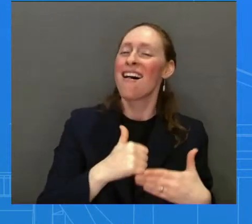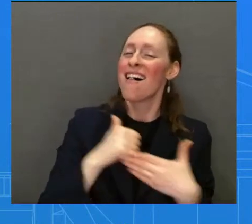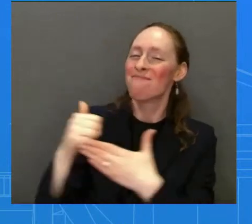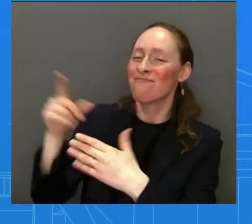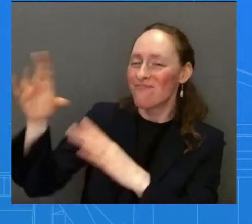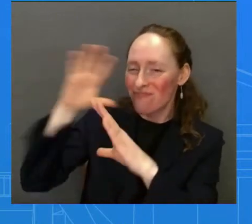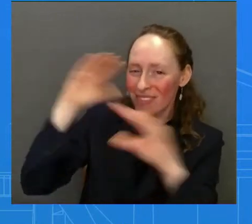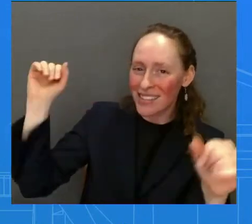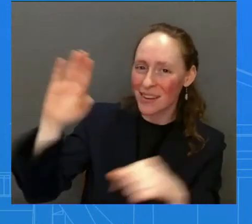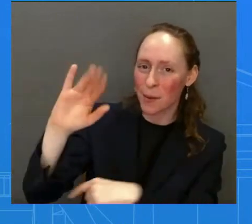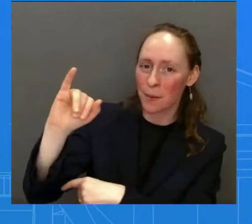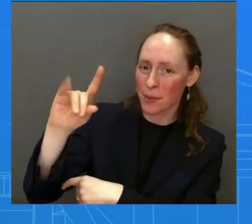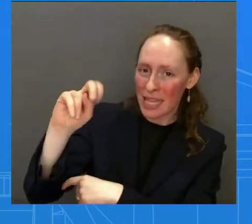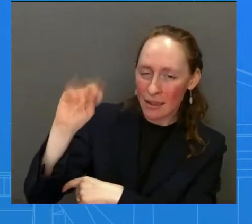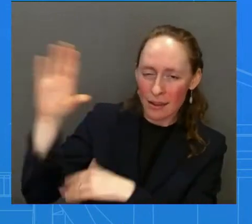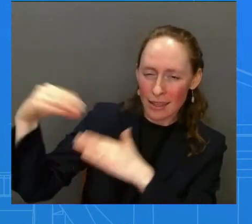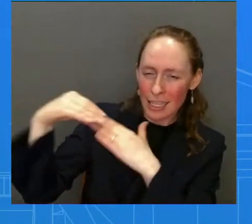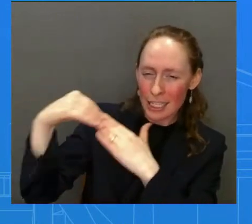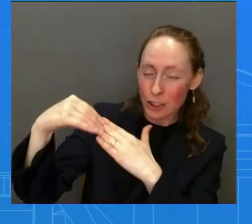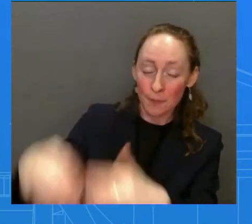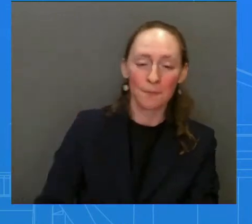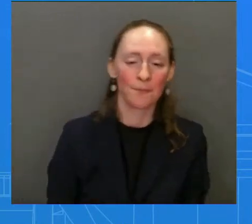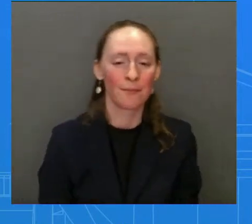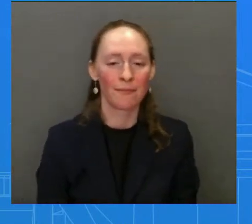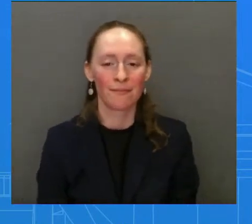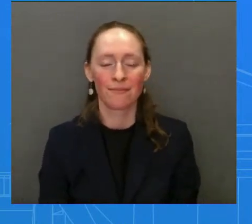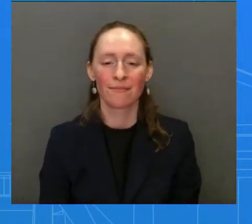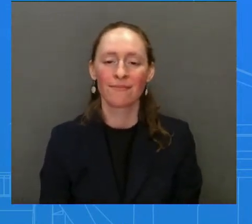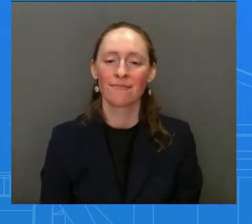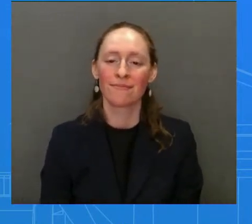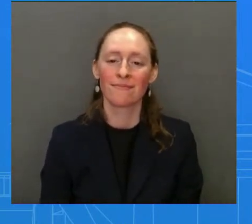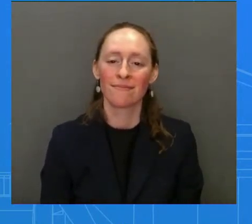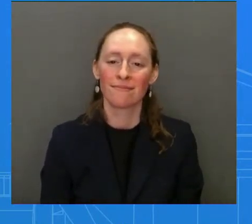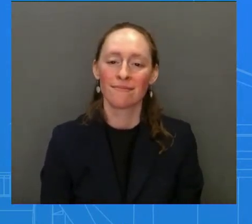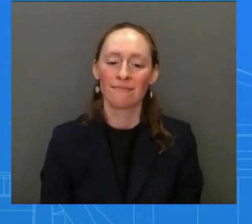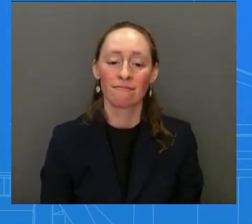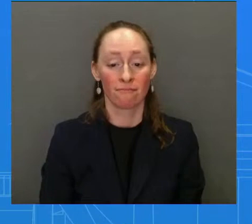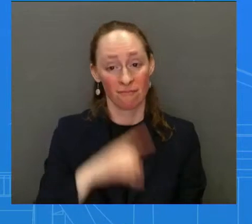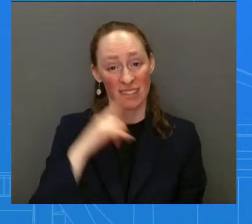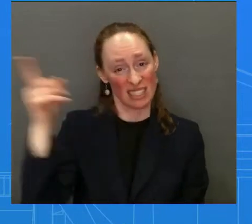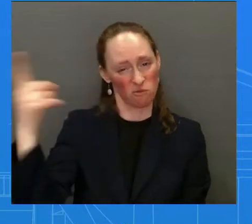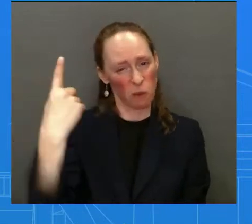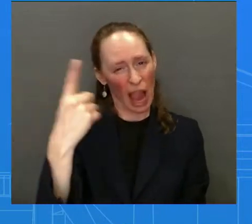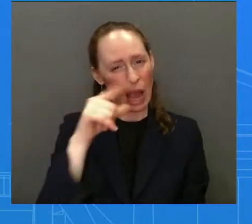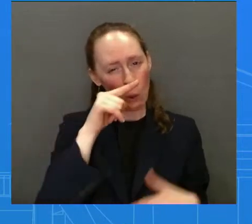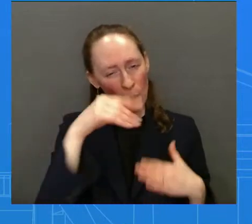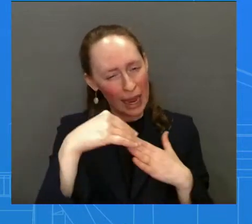the first couple of months that the President walked in, passing the American Rescue Plan -- by the way, no Republican voted for.